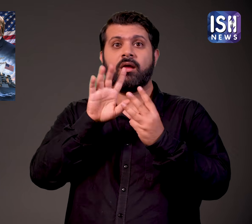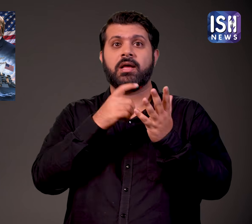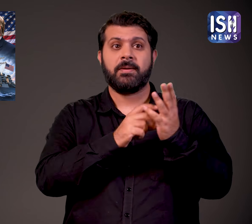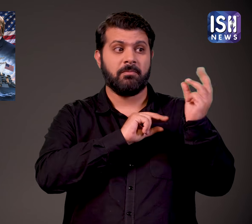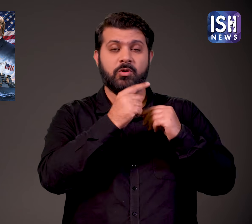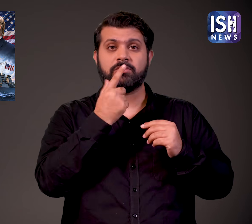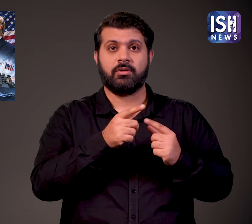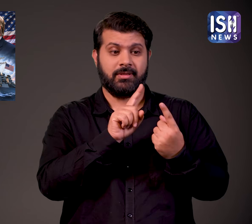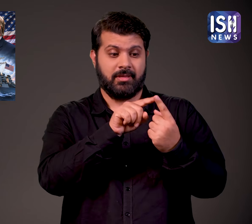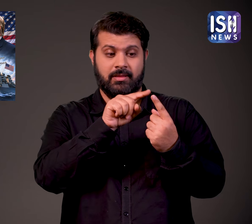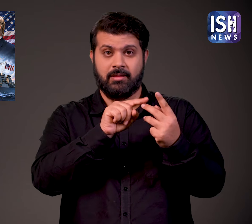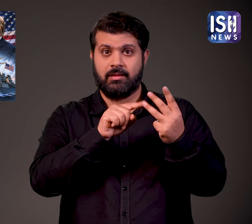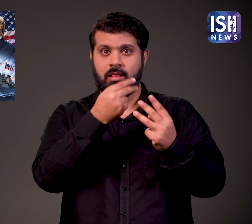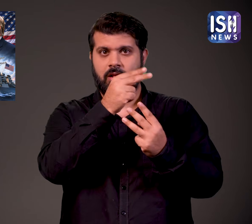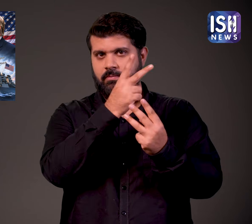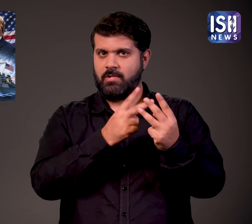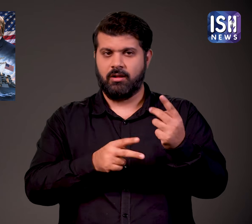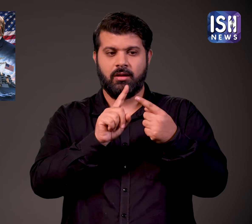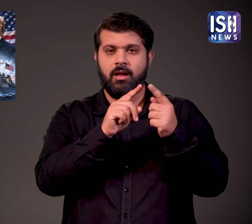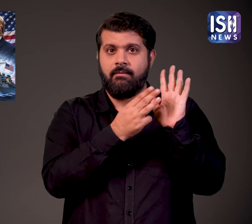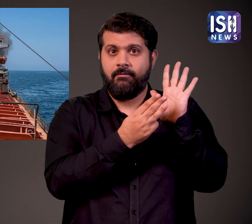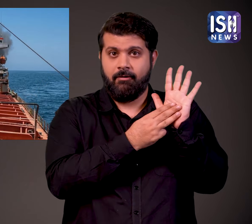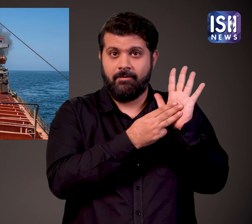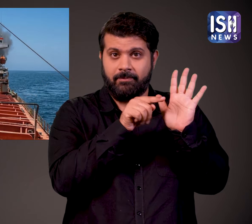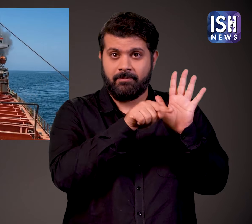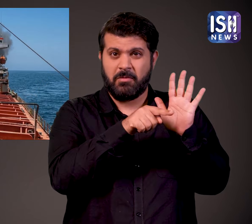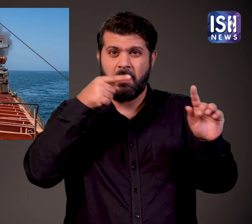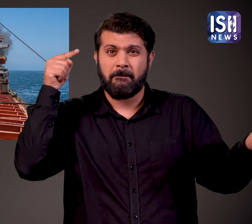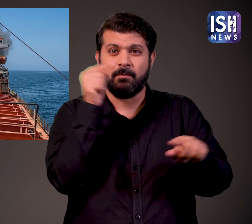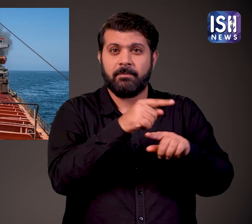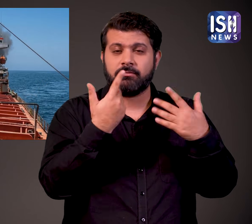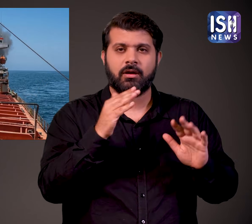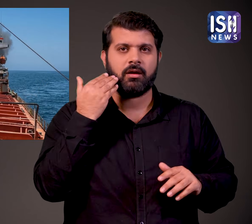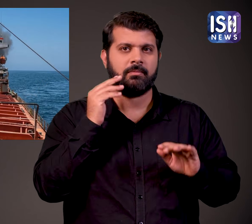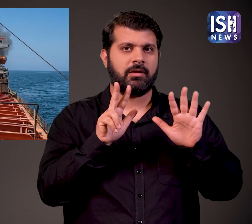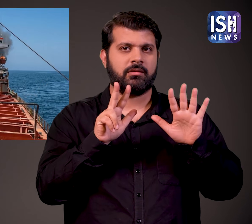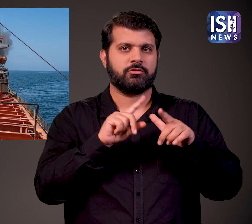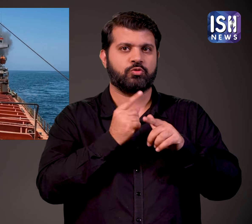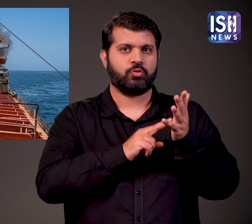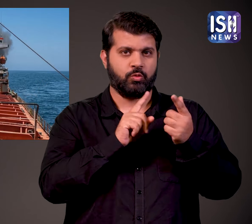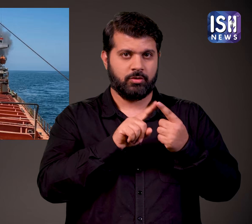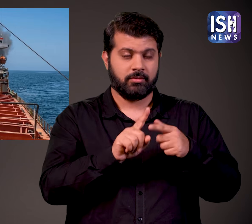According to reports, MT Marivex was attacked on 8th June,